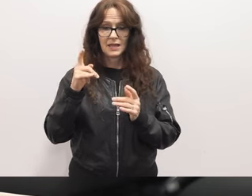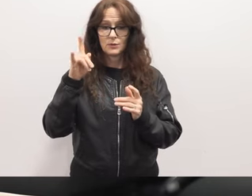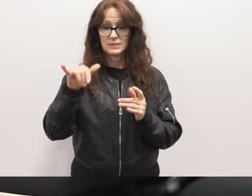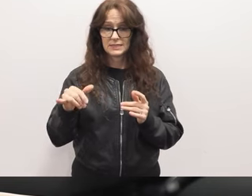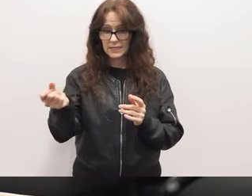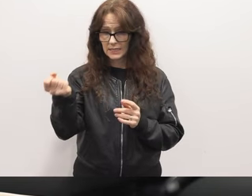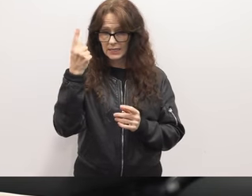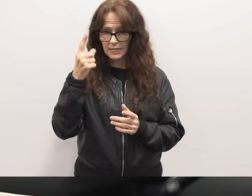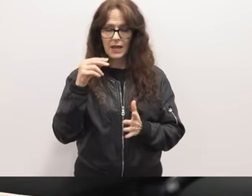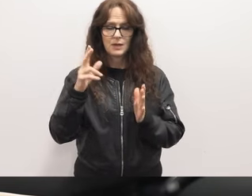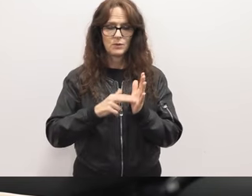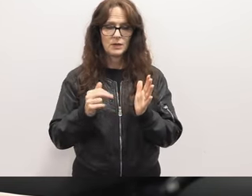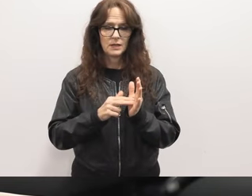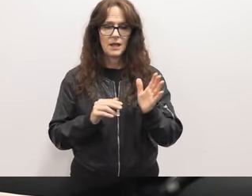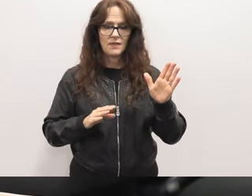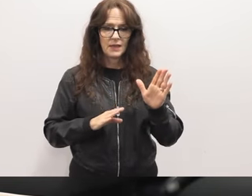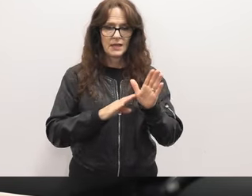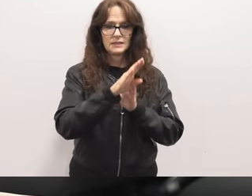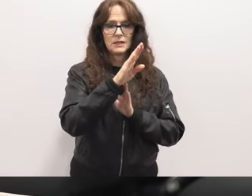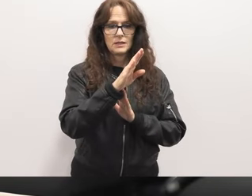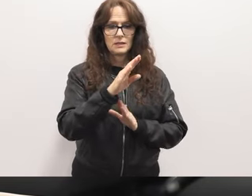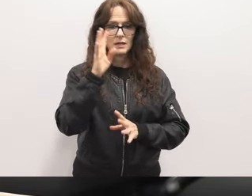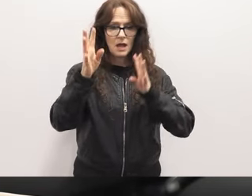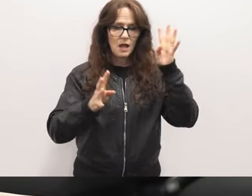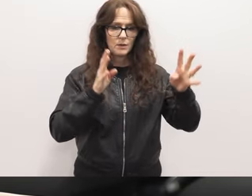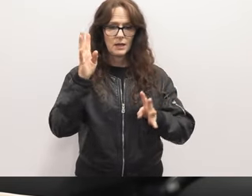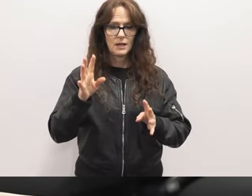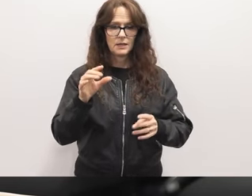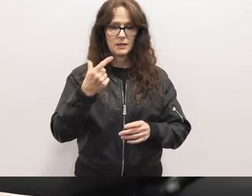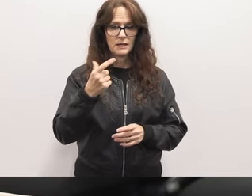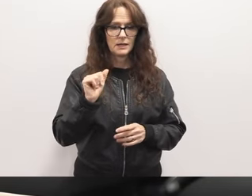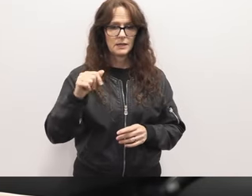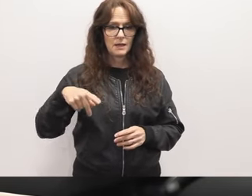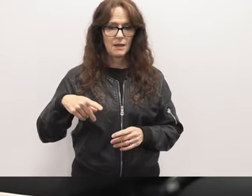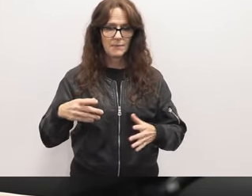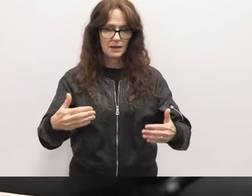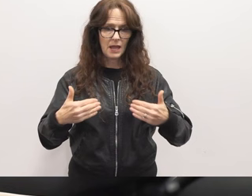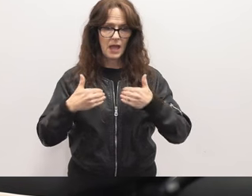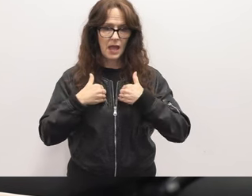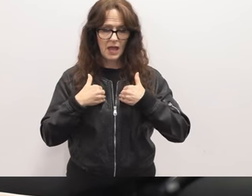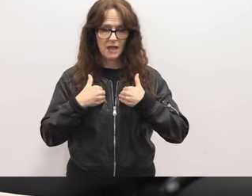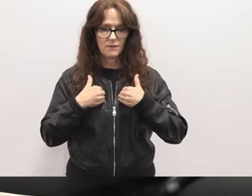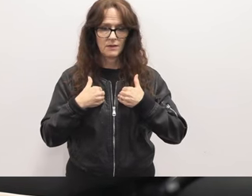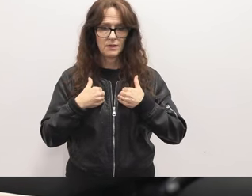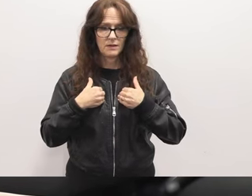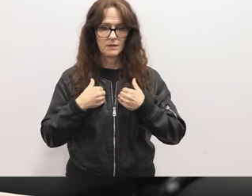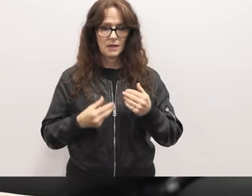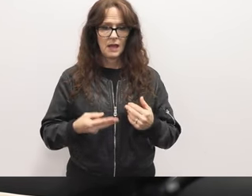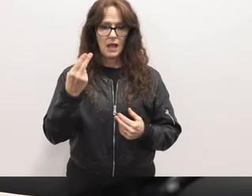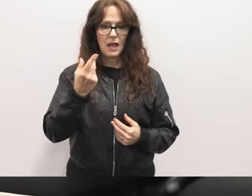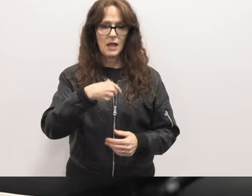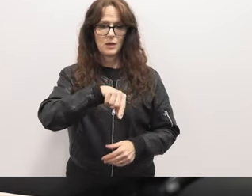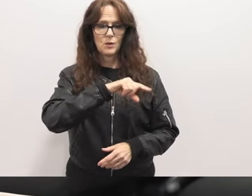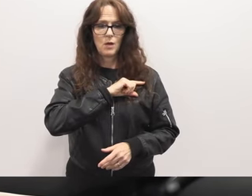and not creating a gap and having very high quality reading instruction